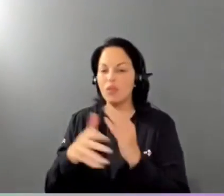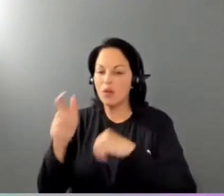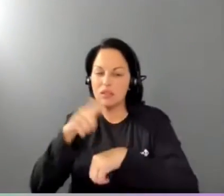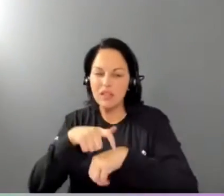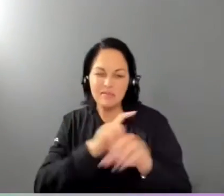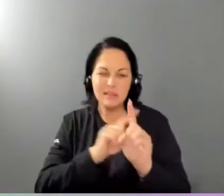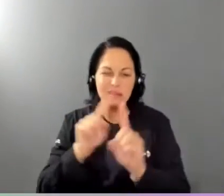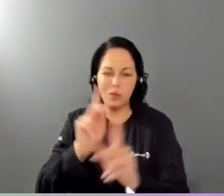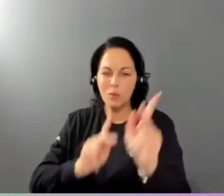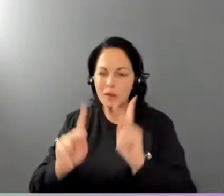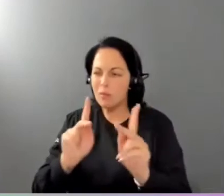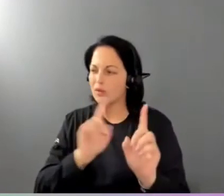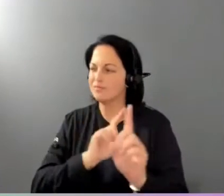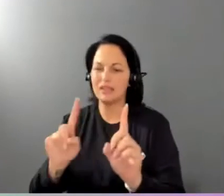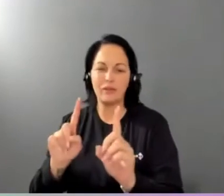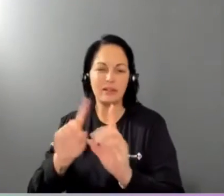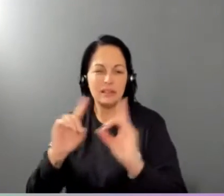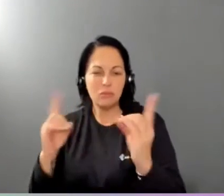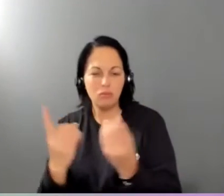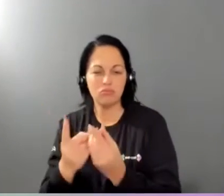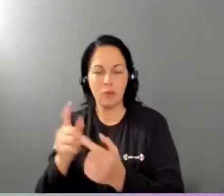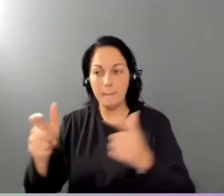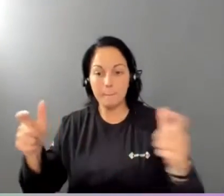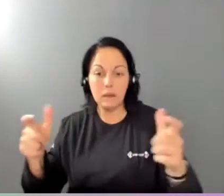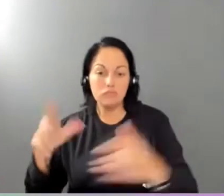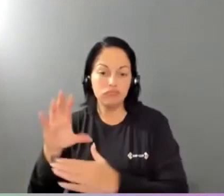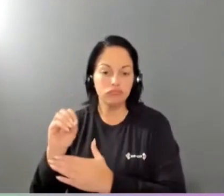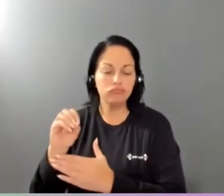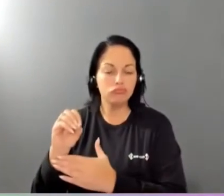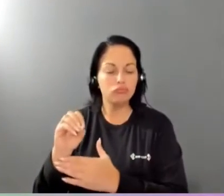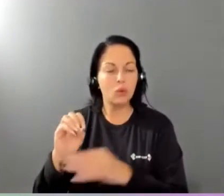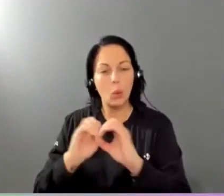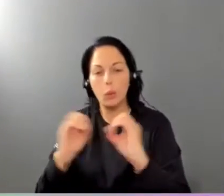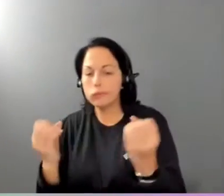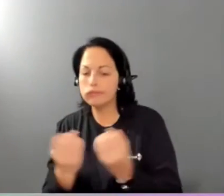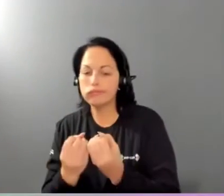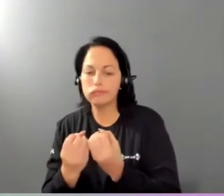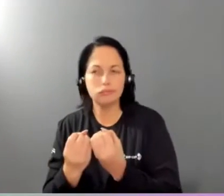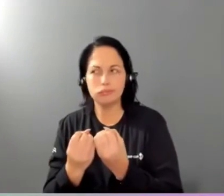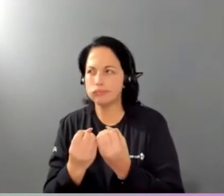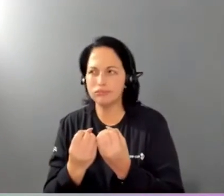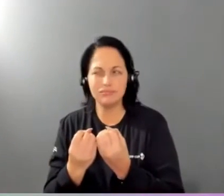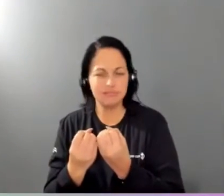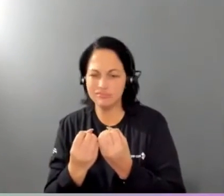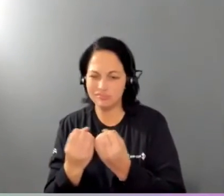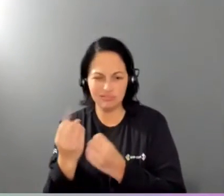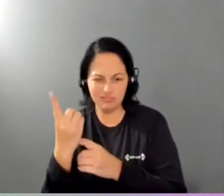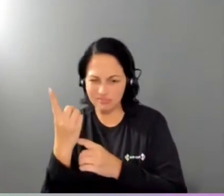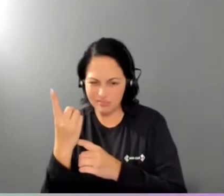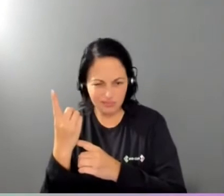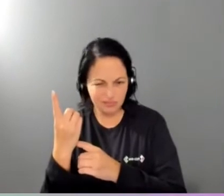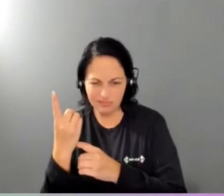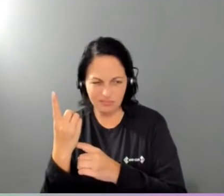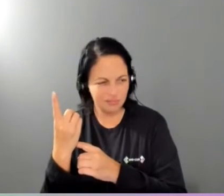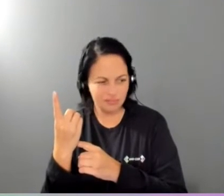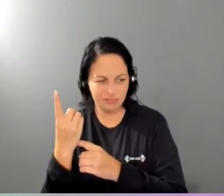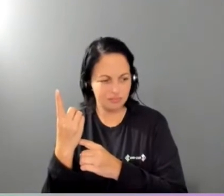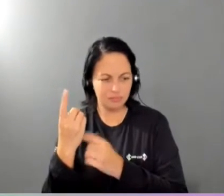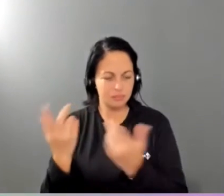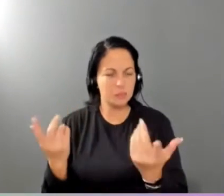and understanding their approach to accessibility. A lot of times, I think different people in the company, different compartments of different